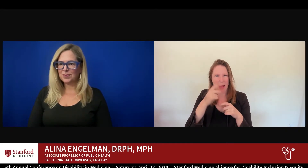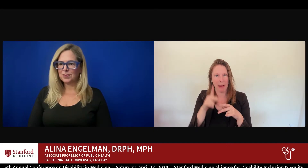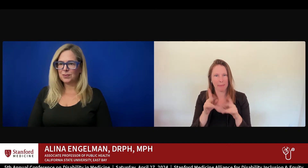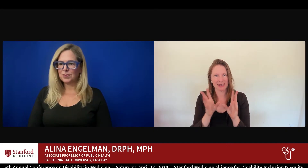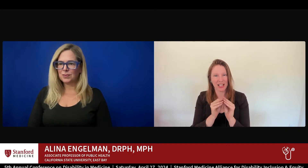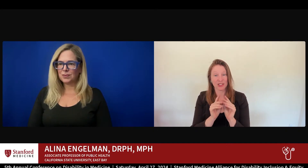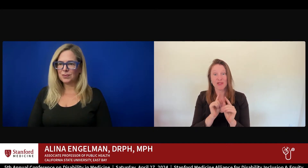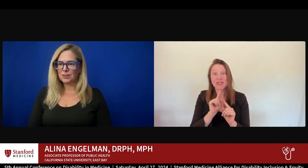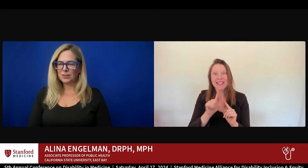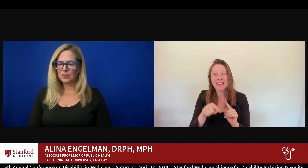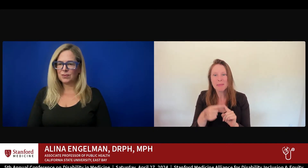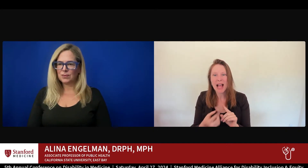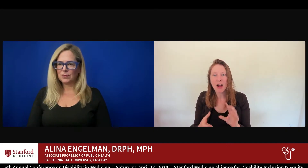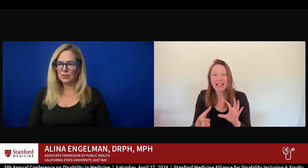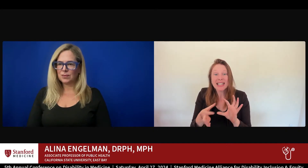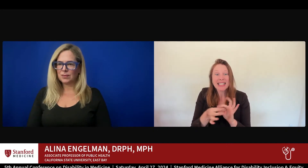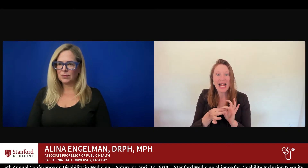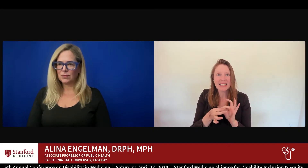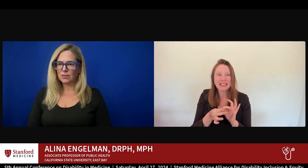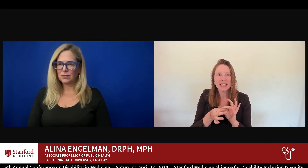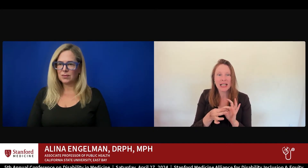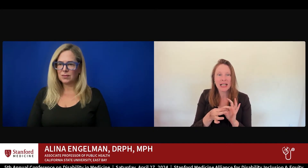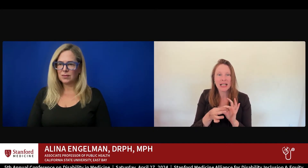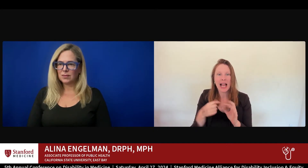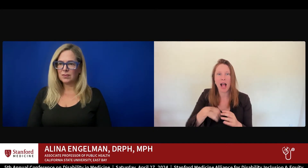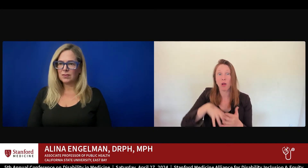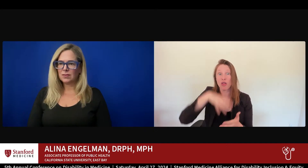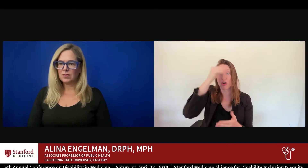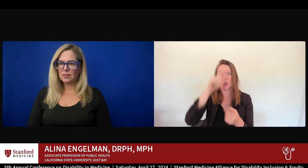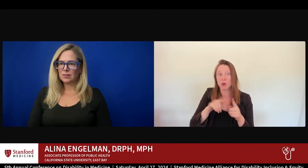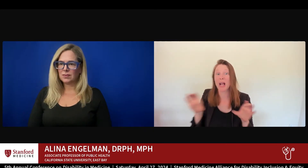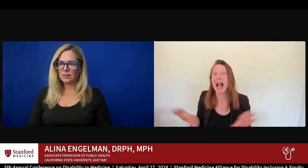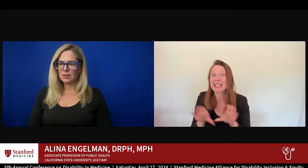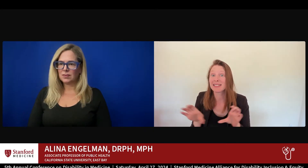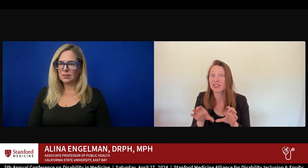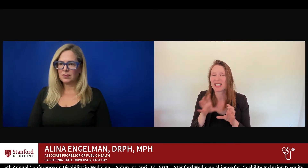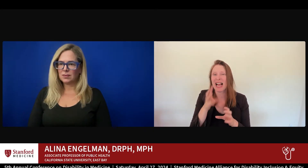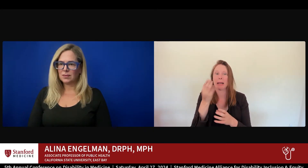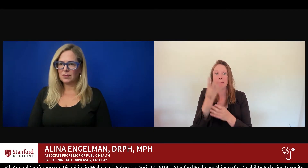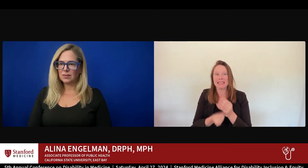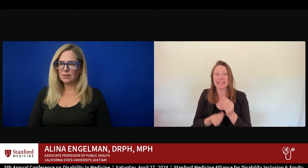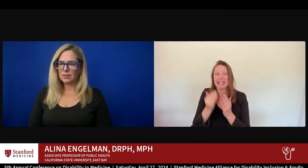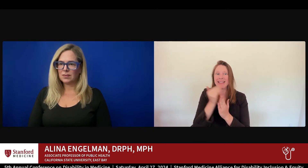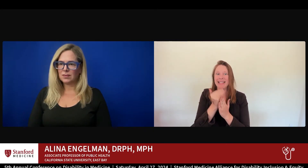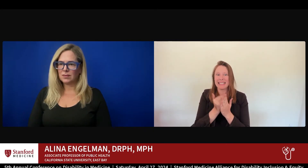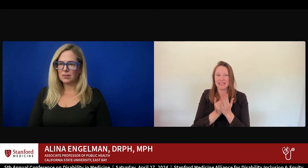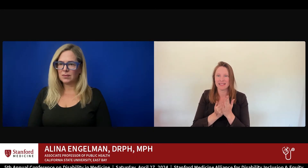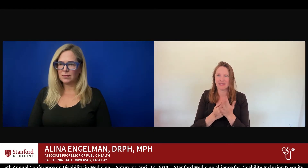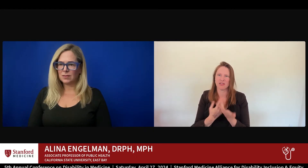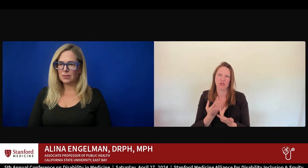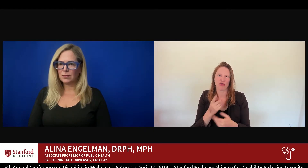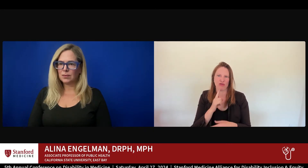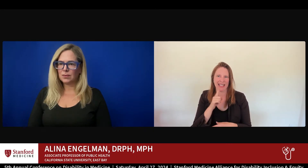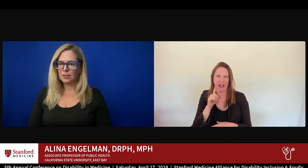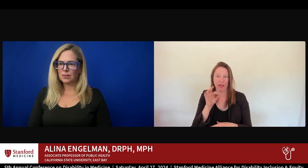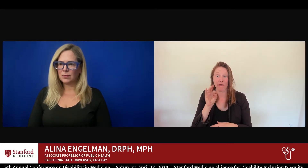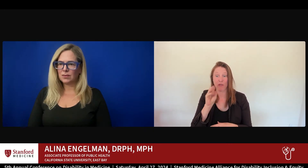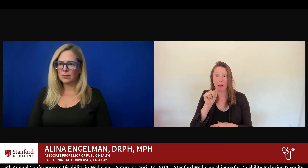Today is our wrap-up session about connecting what we've learned in our action and the missing links,